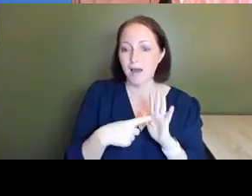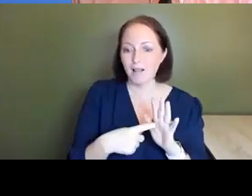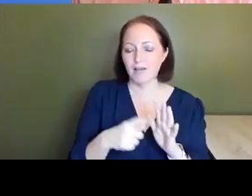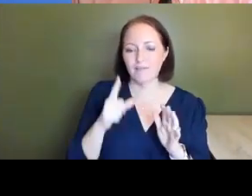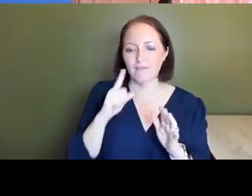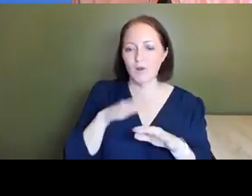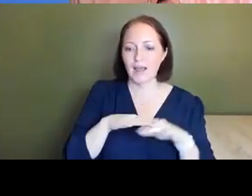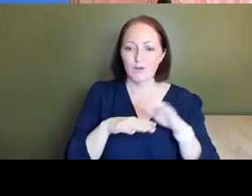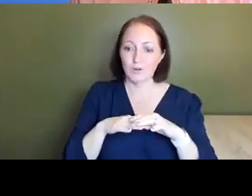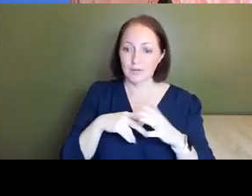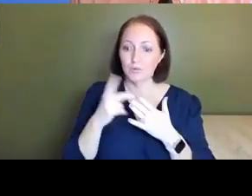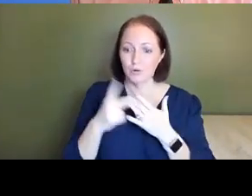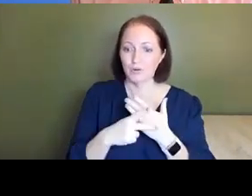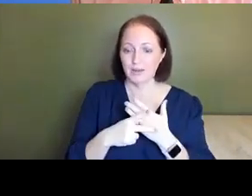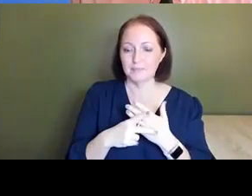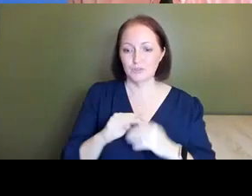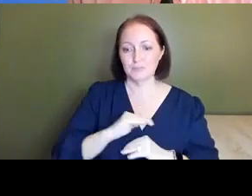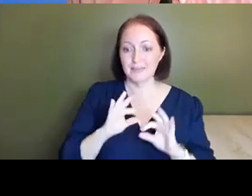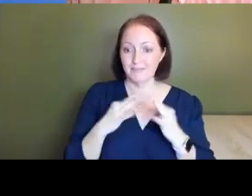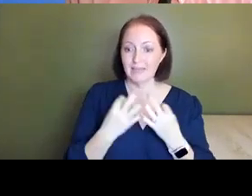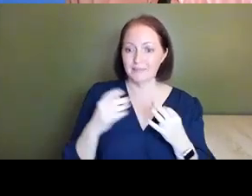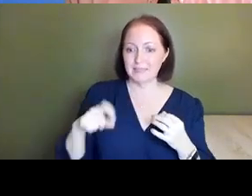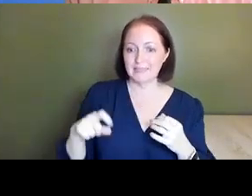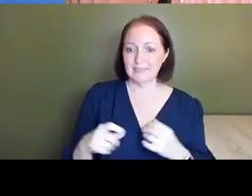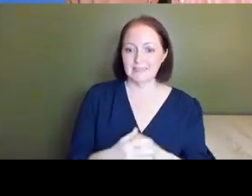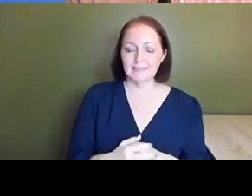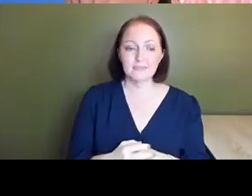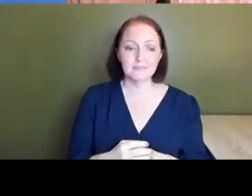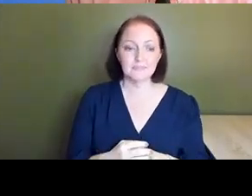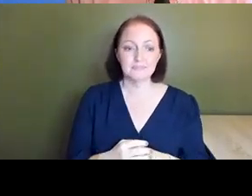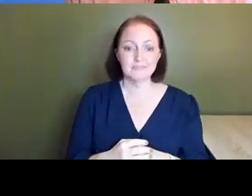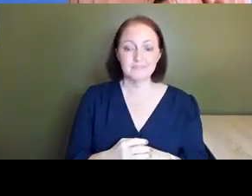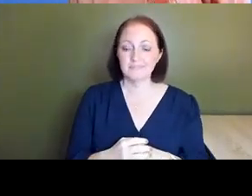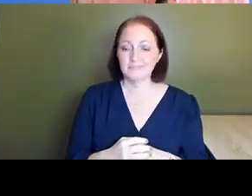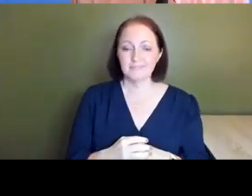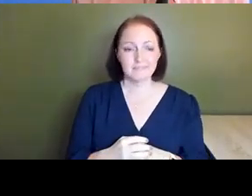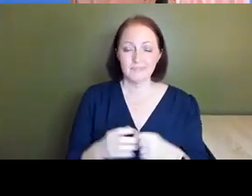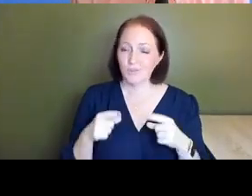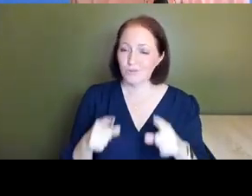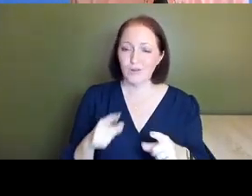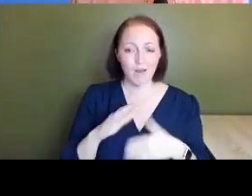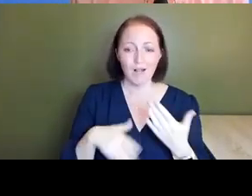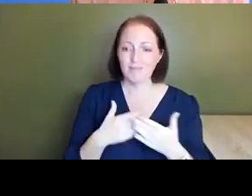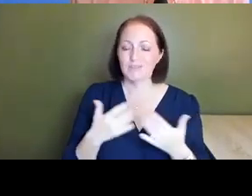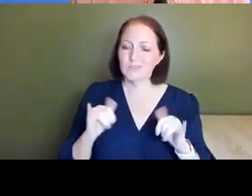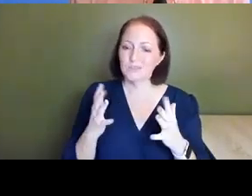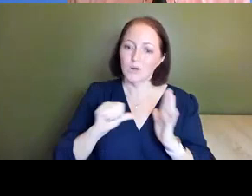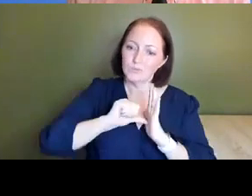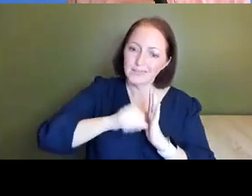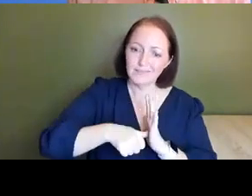programs to meet family needs. Throughout all of this we still want to emphasize the